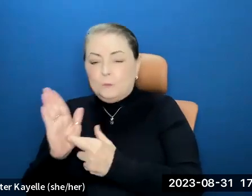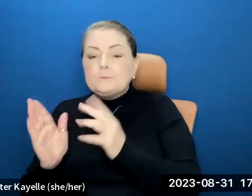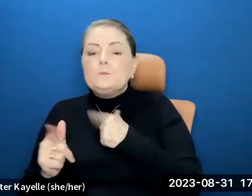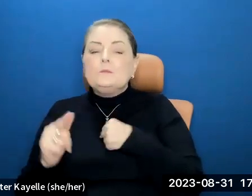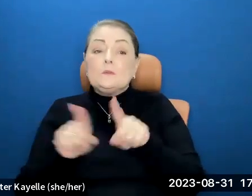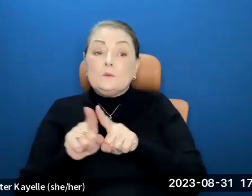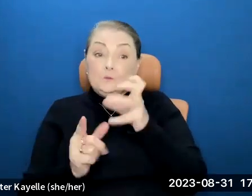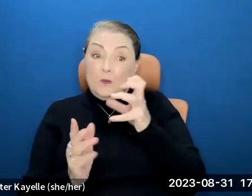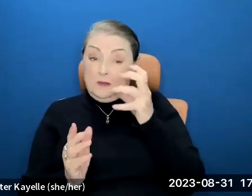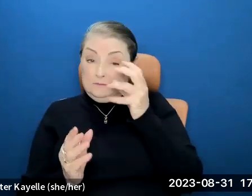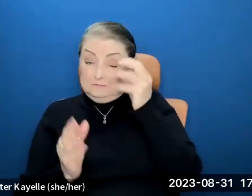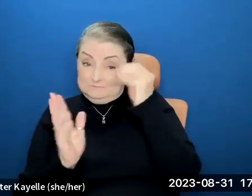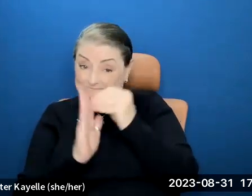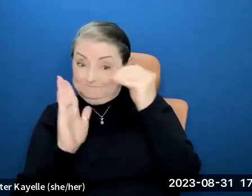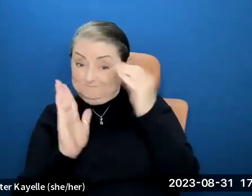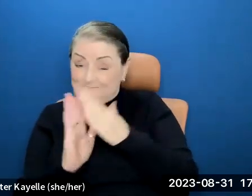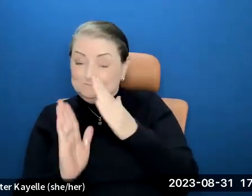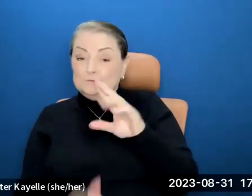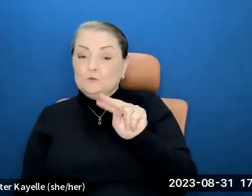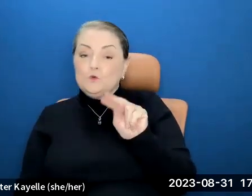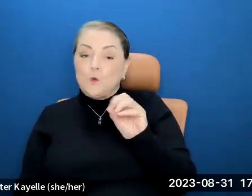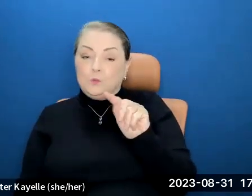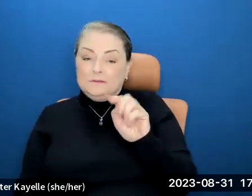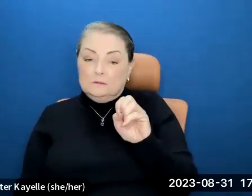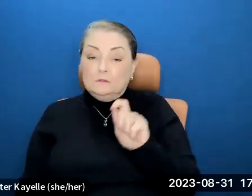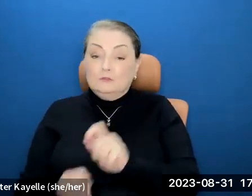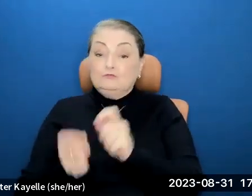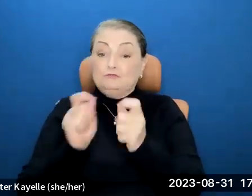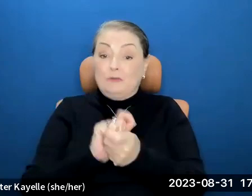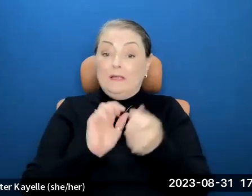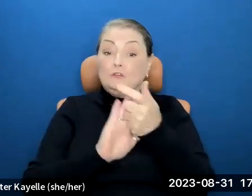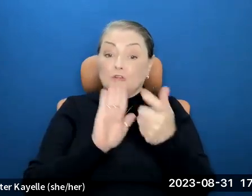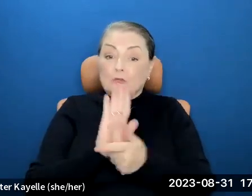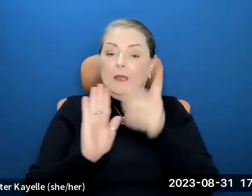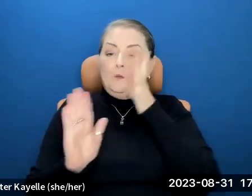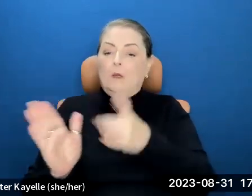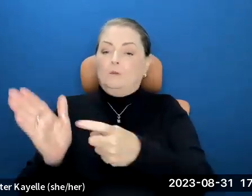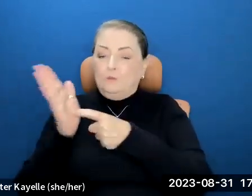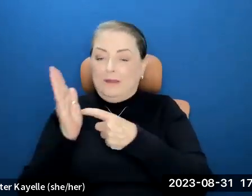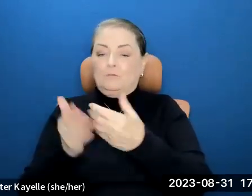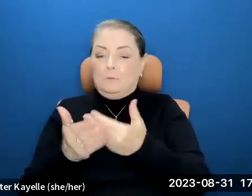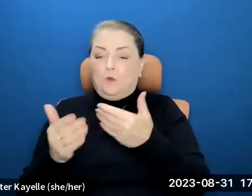to note this change the change in statute would be required before we can make the rule change